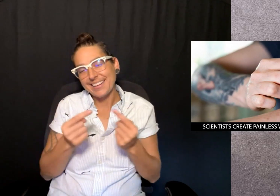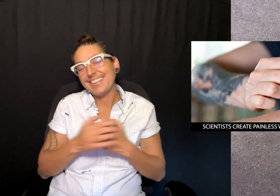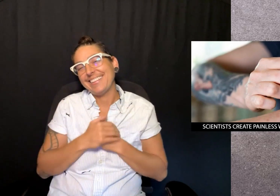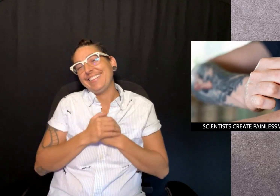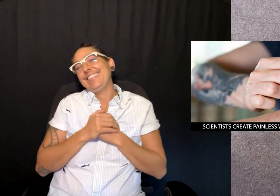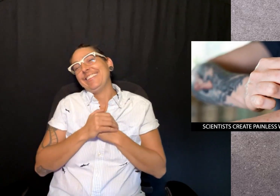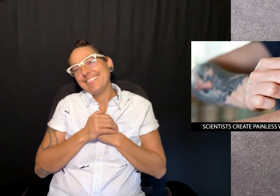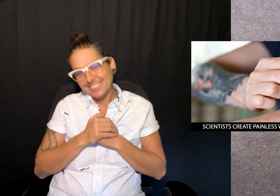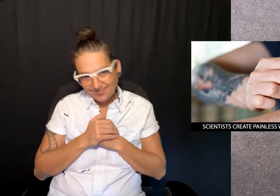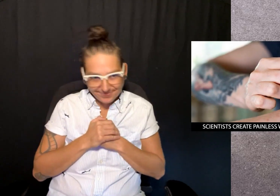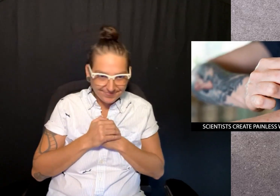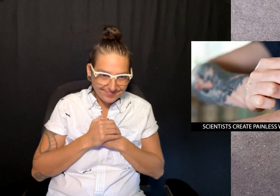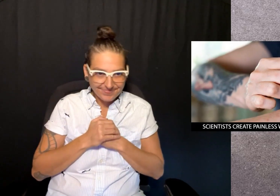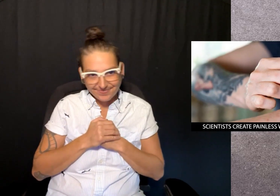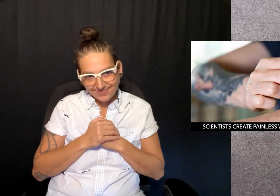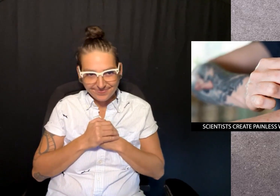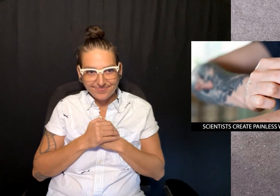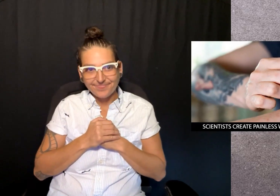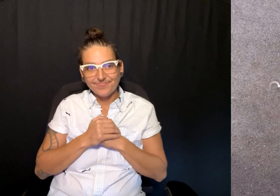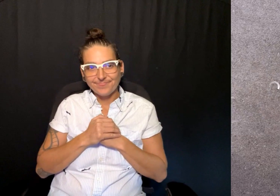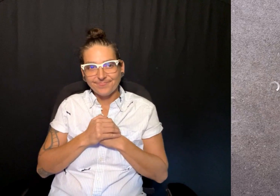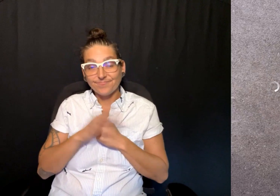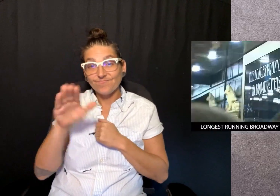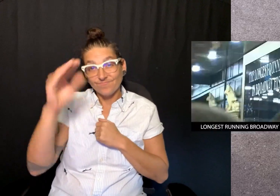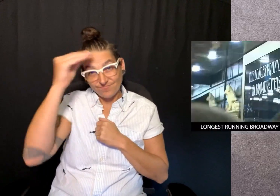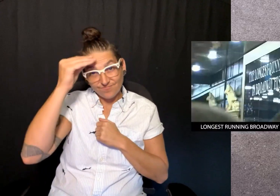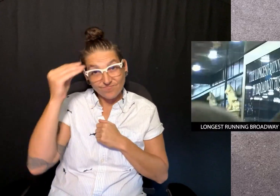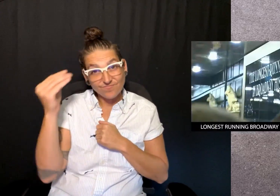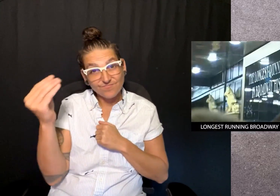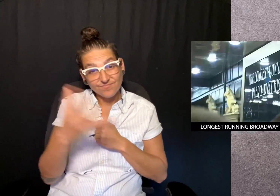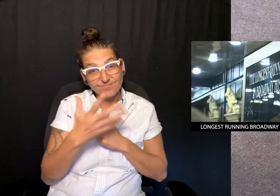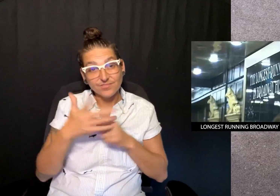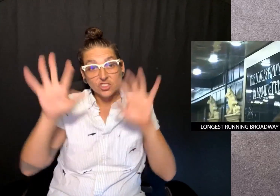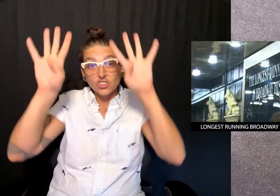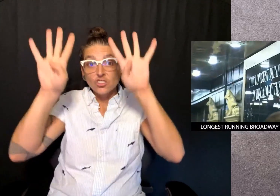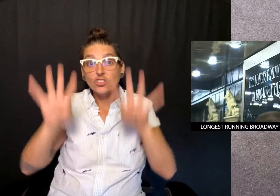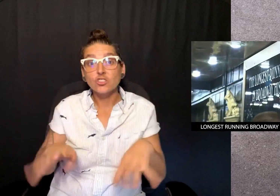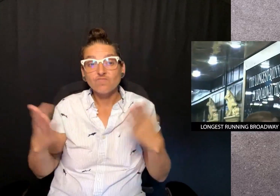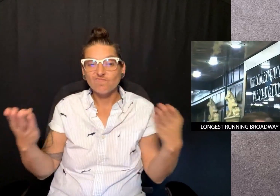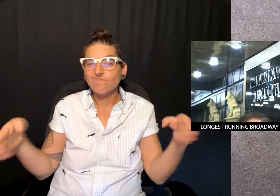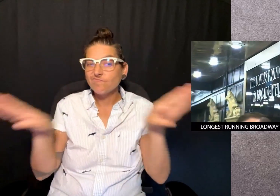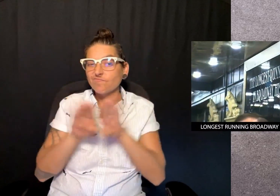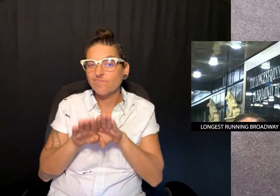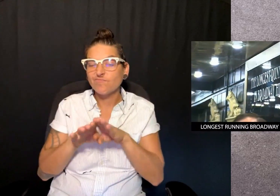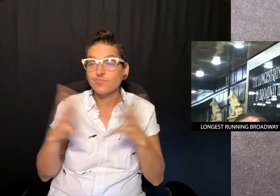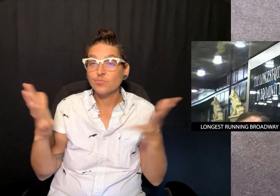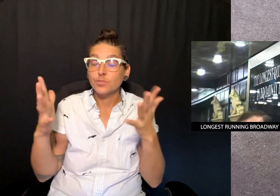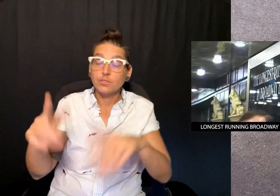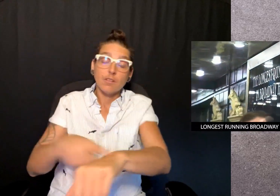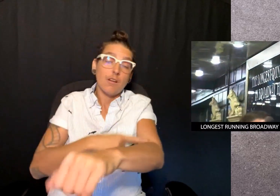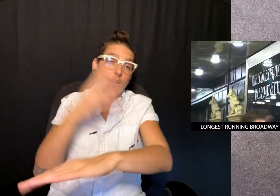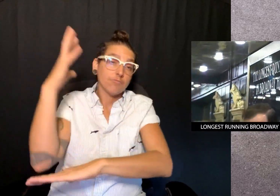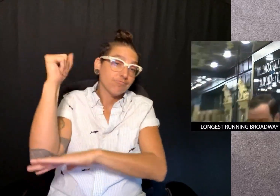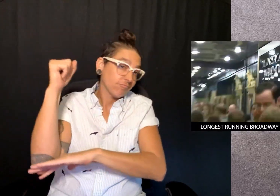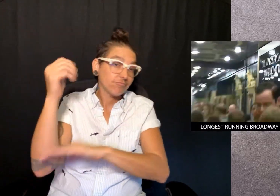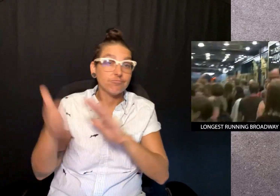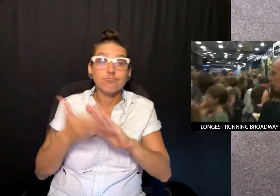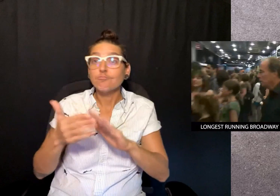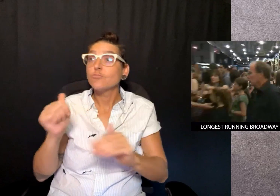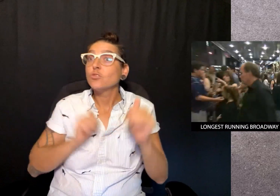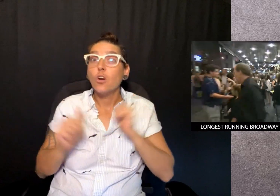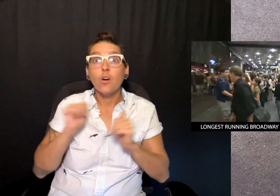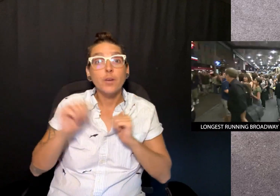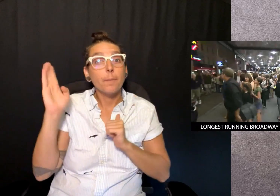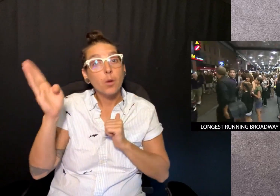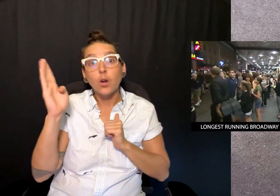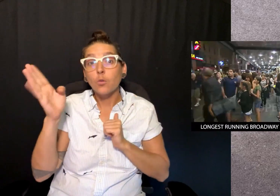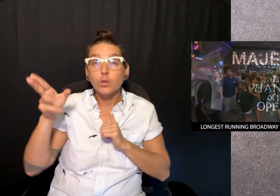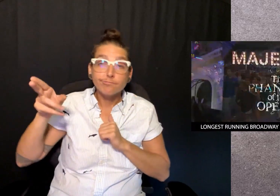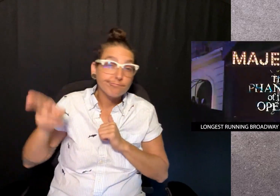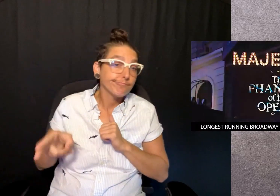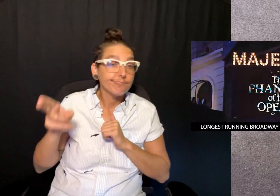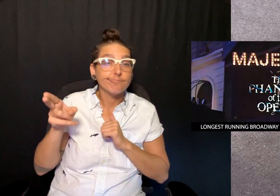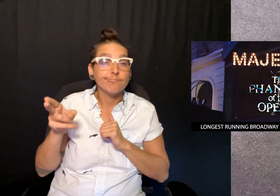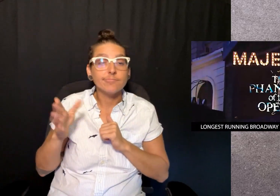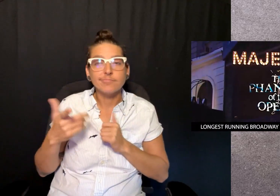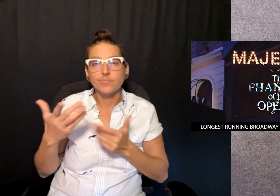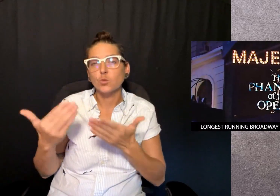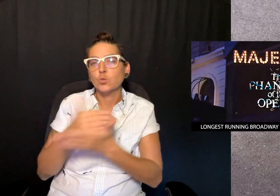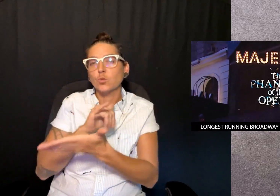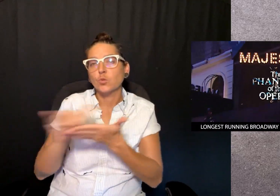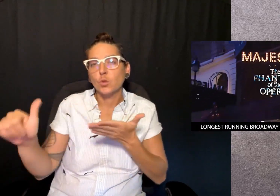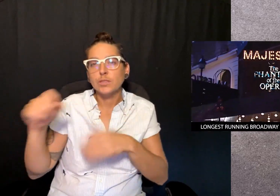the pain the curtain is closing on the longest-running show in Broadway history the New York Times